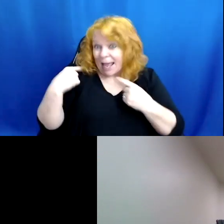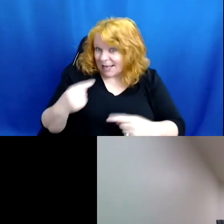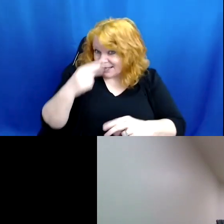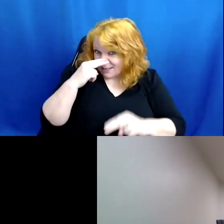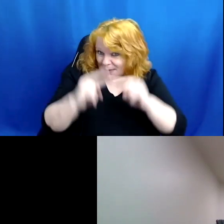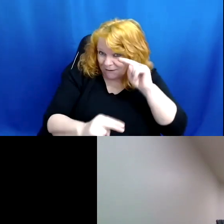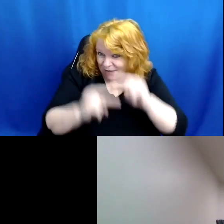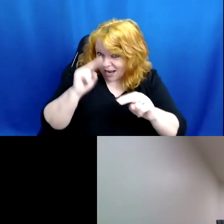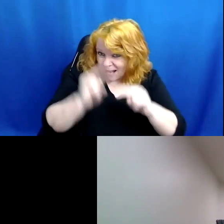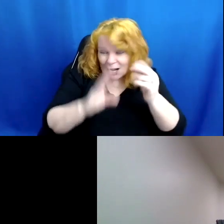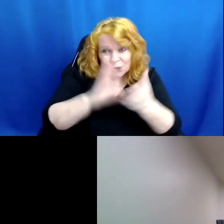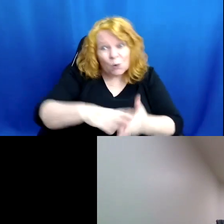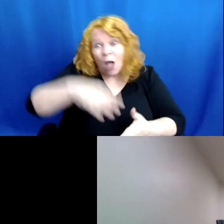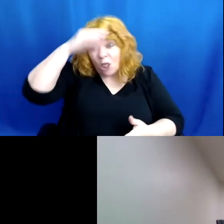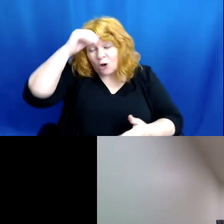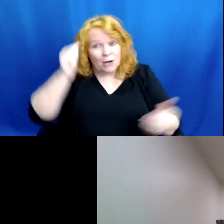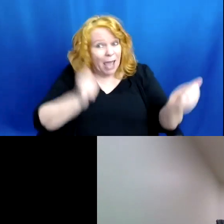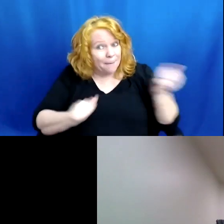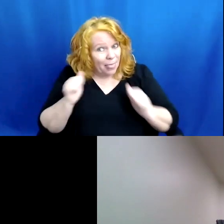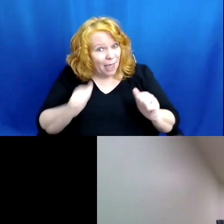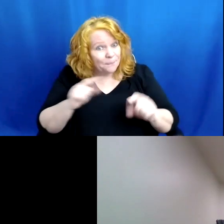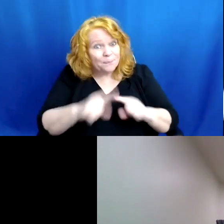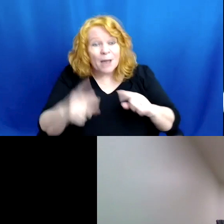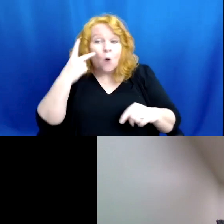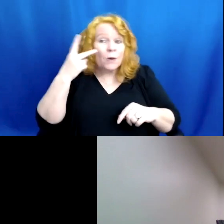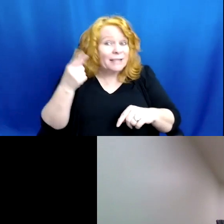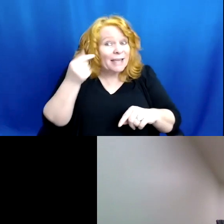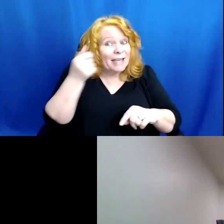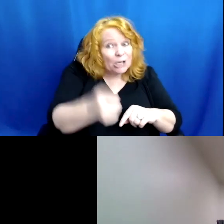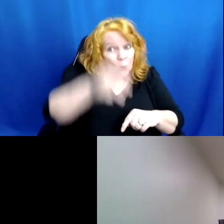But we’ll see you Marvin on another day.